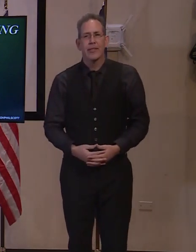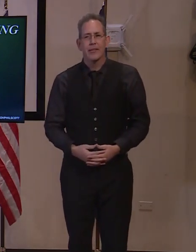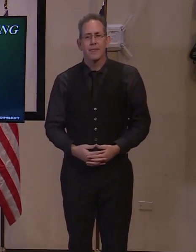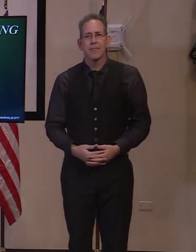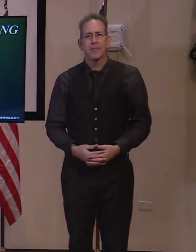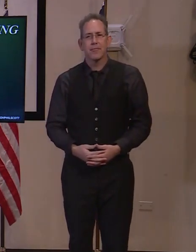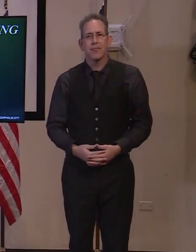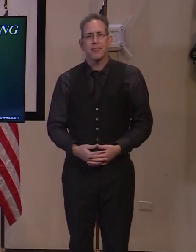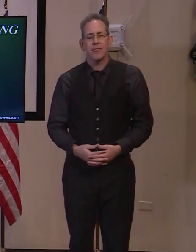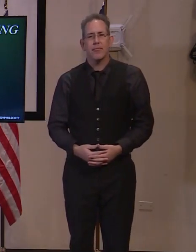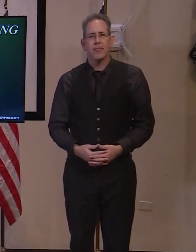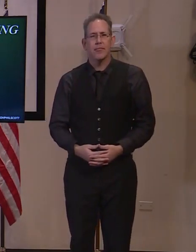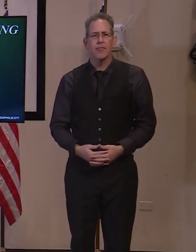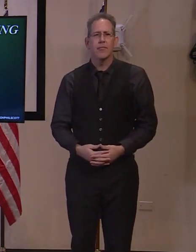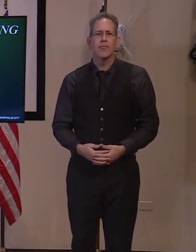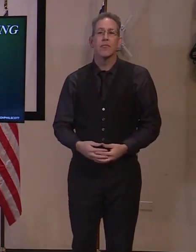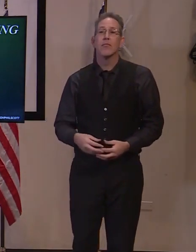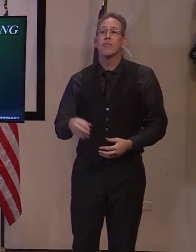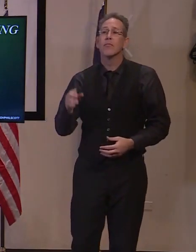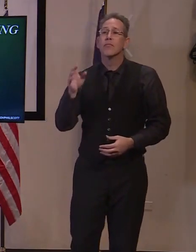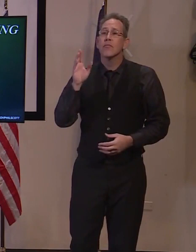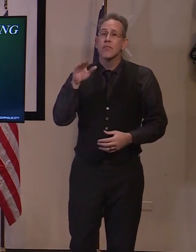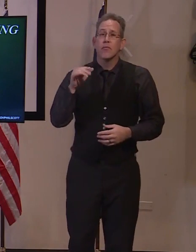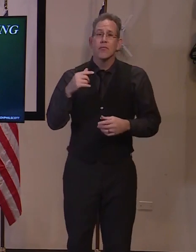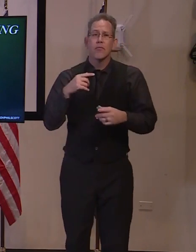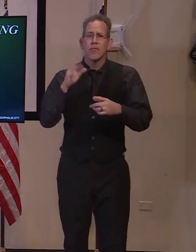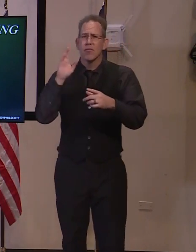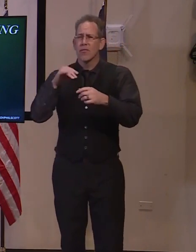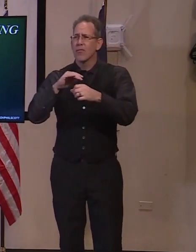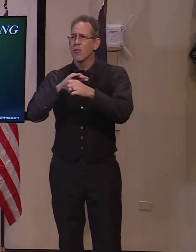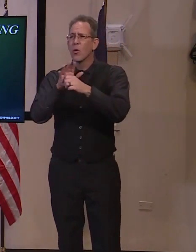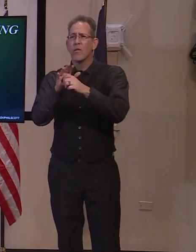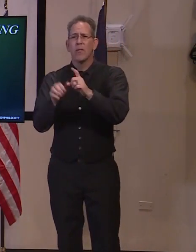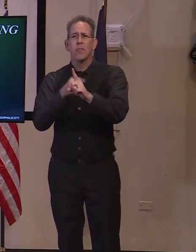prevent COVID-19 from disrupting the education of our Children. Those three